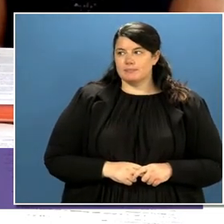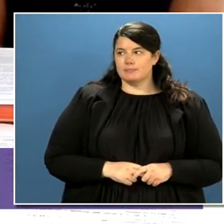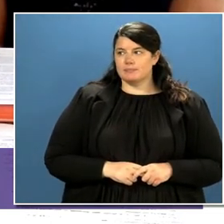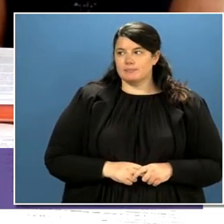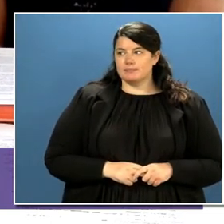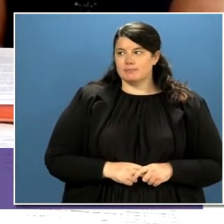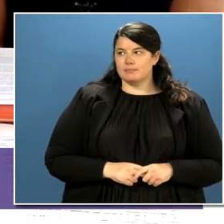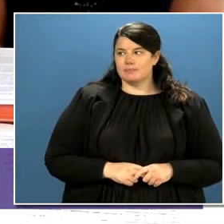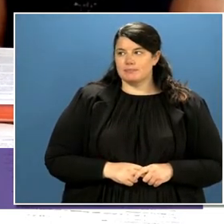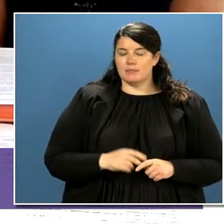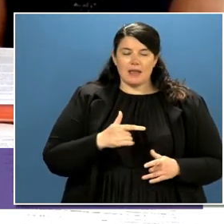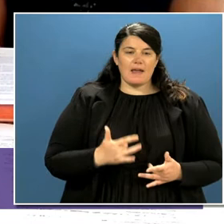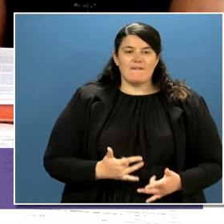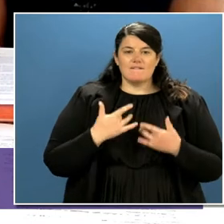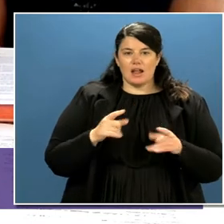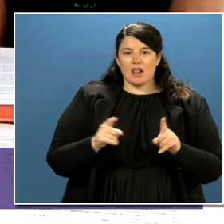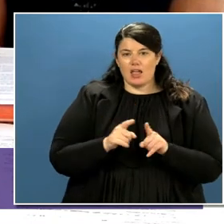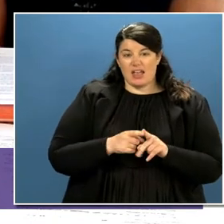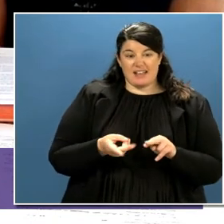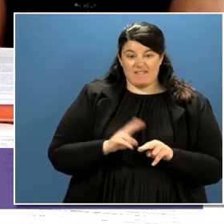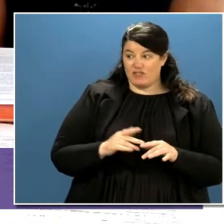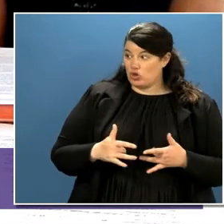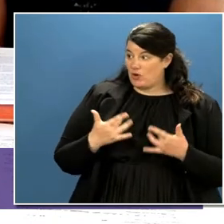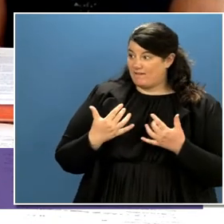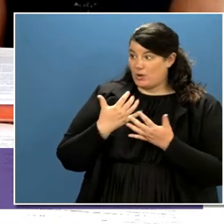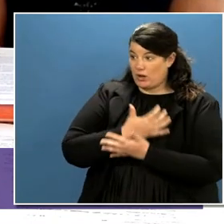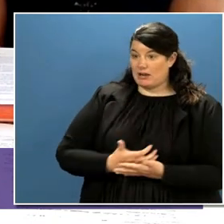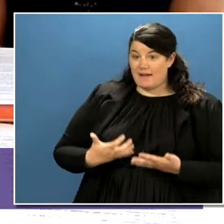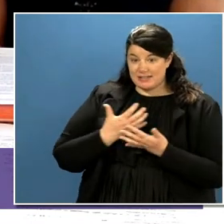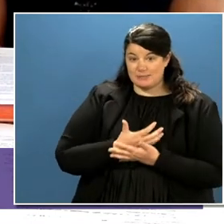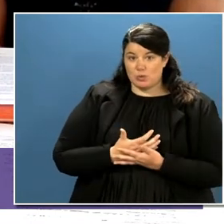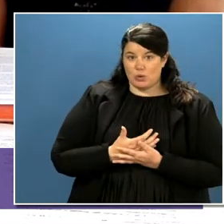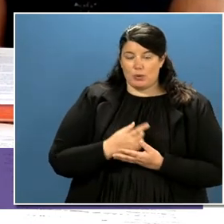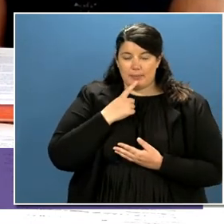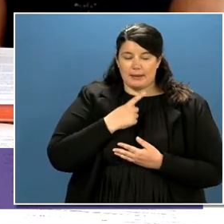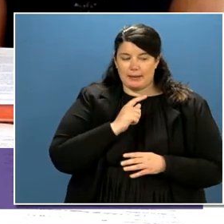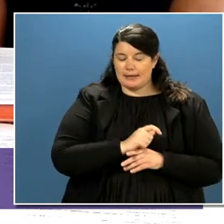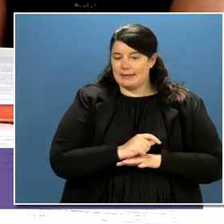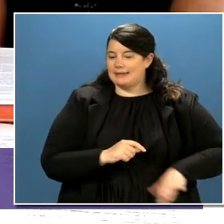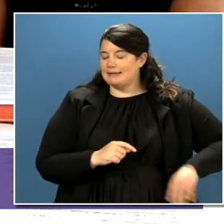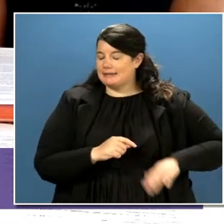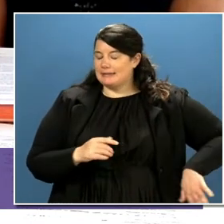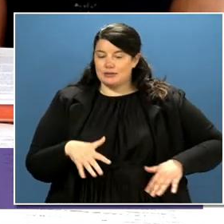felt potentially, if we didn't feel comfortable with this, they might stick their head in the sand and say, "I don't want to talk about a failure in